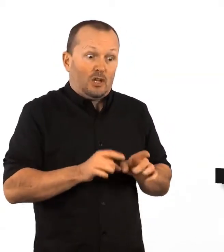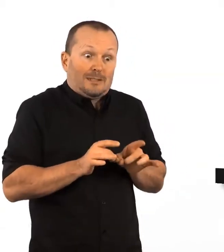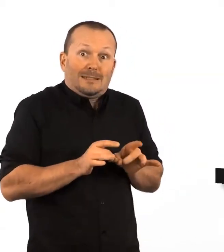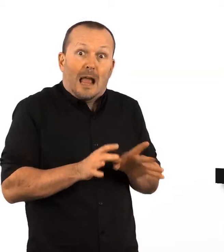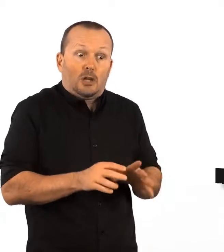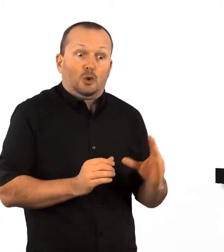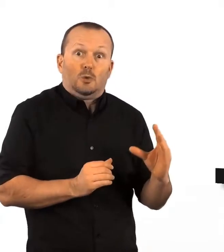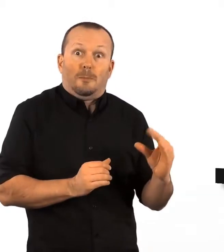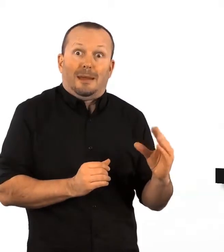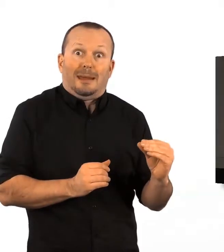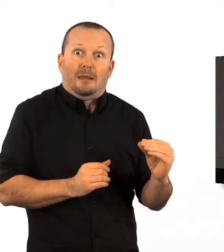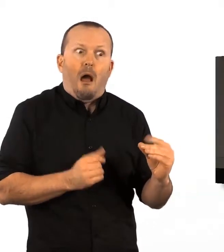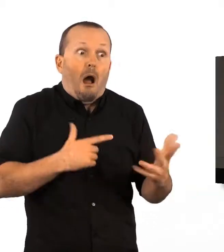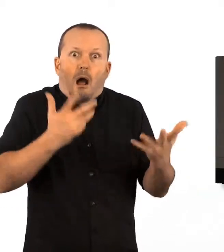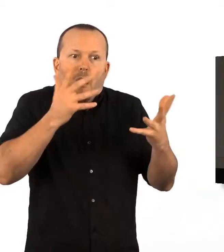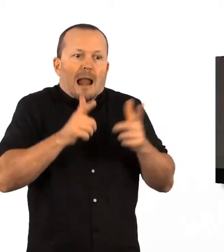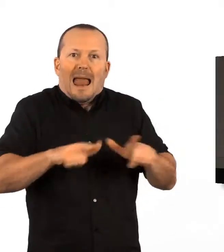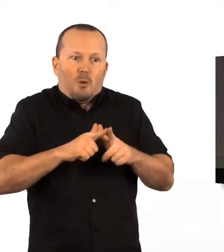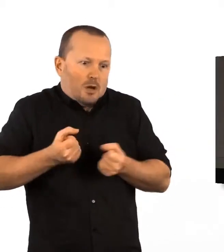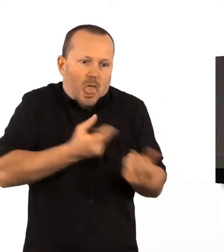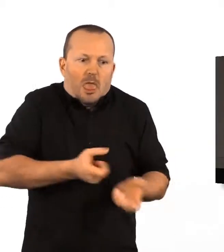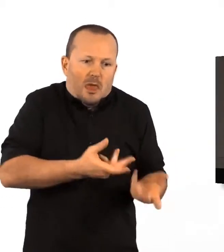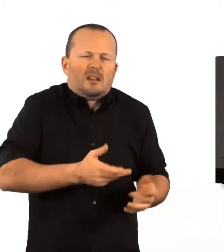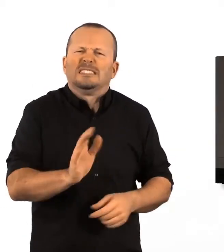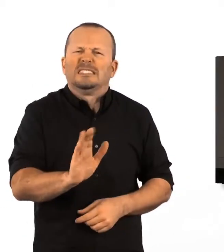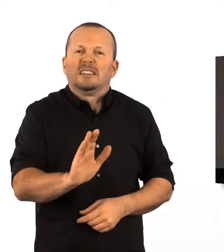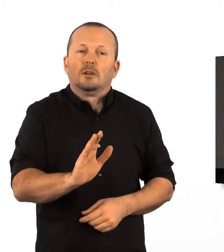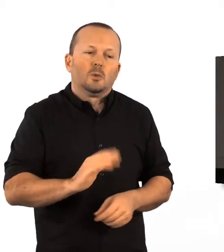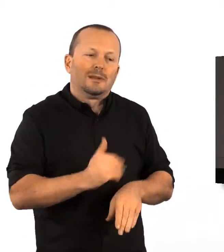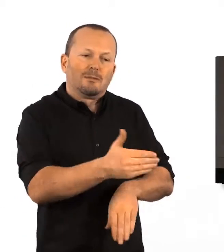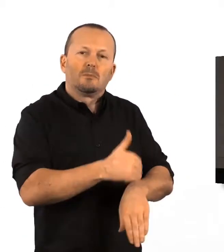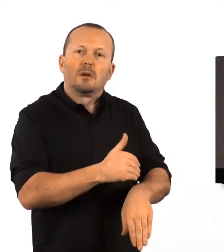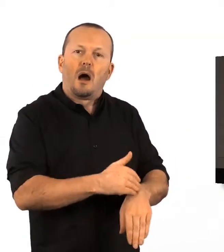flood them with language. You also need to give them an opportunity to talk, an opportunity